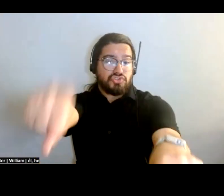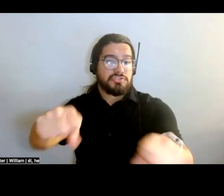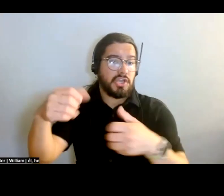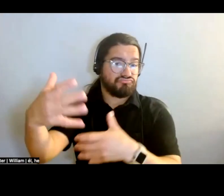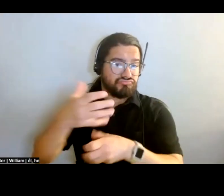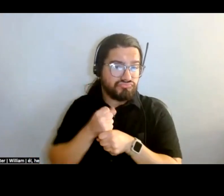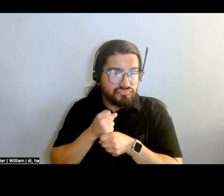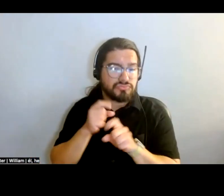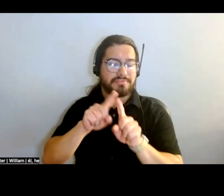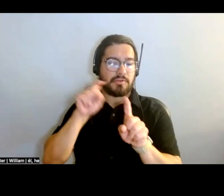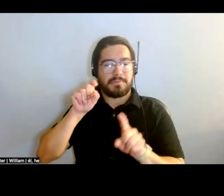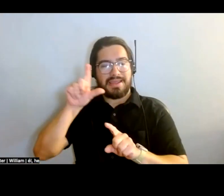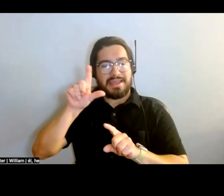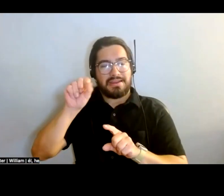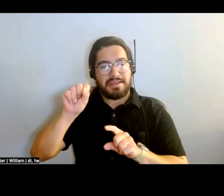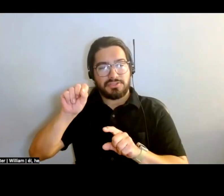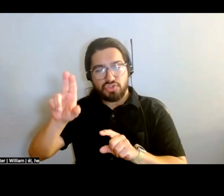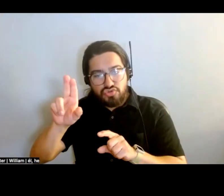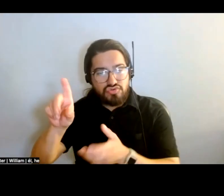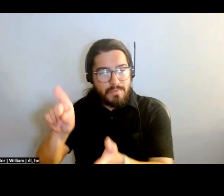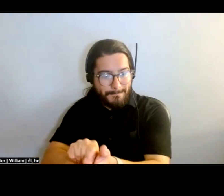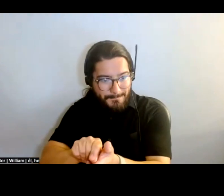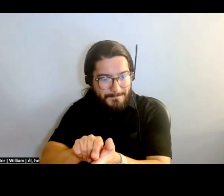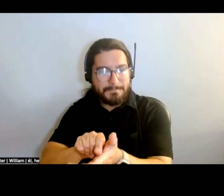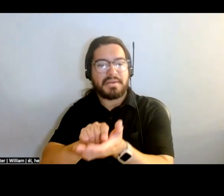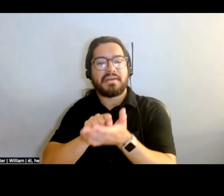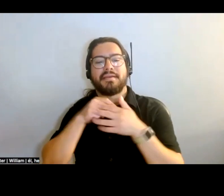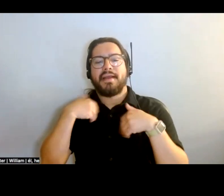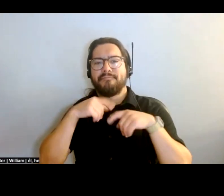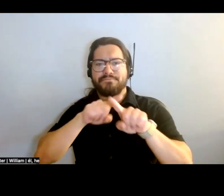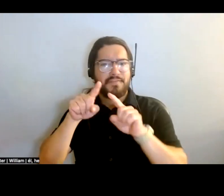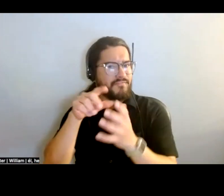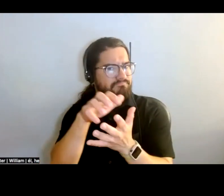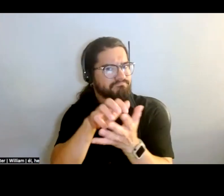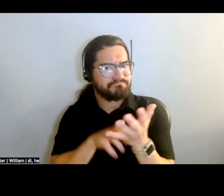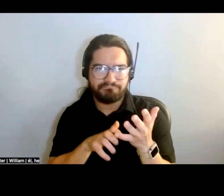essay that has a lot of like, facts and figures, but—without further ado, let's hear some